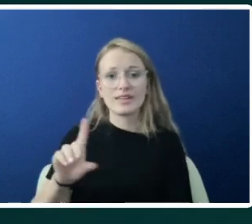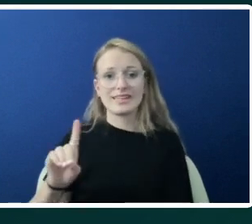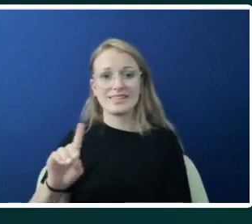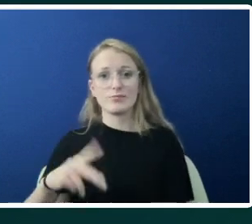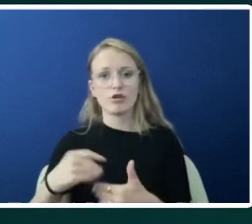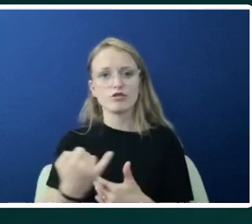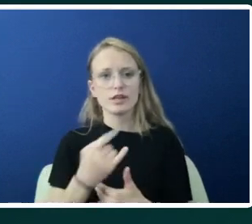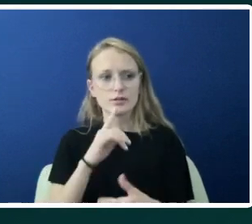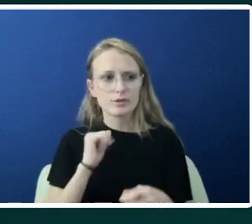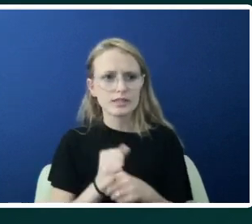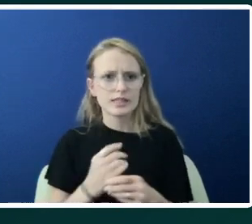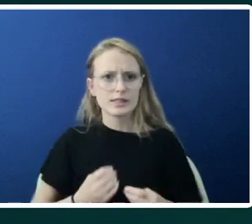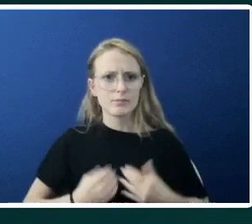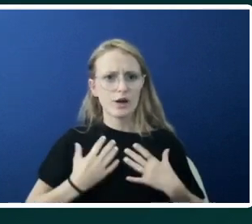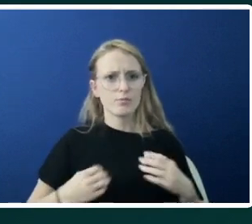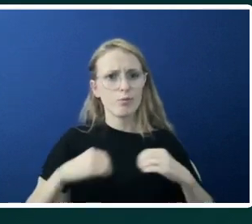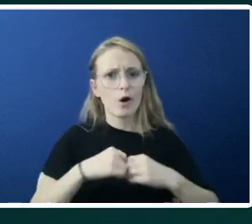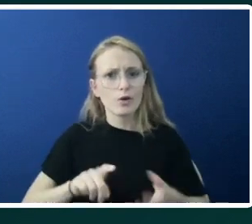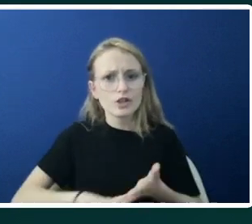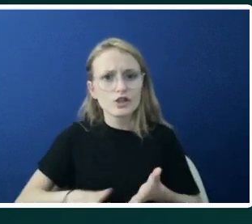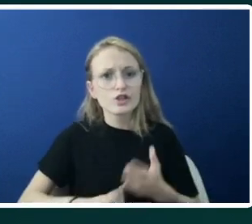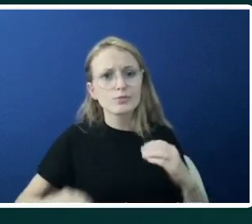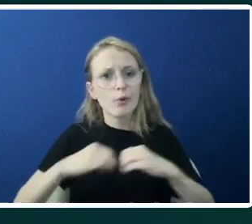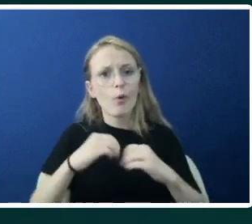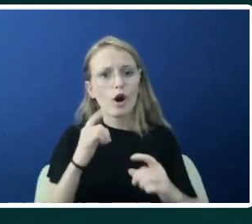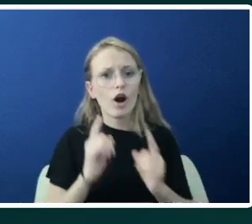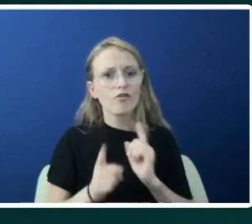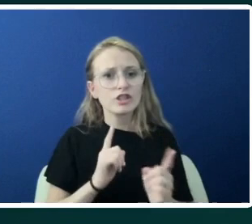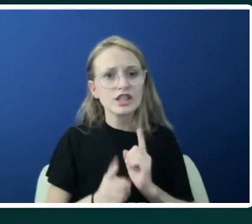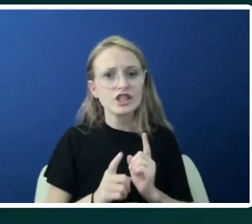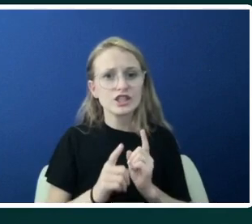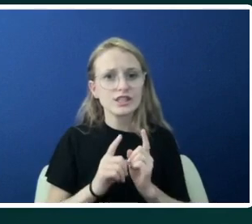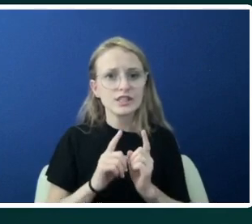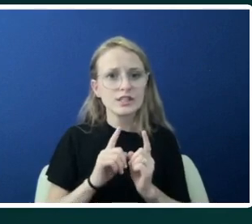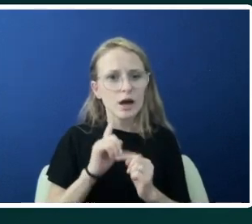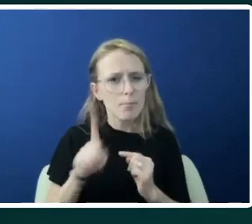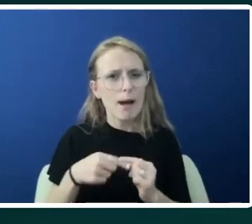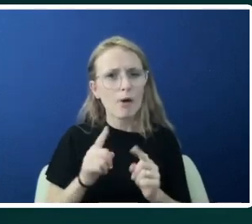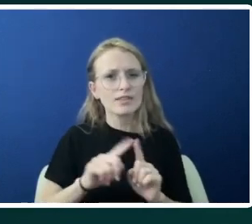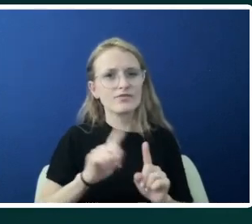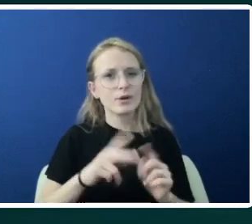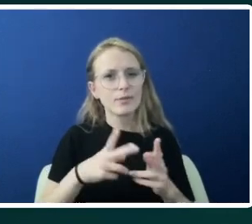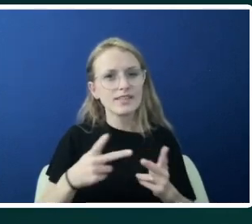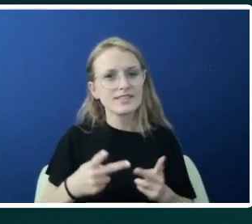kind of more research and more conversation about different places in the United States. Which,